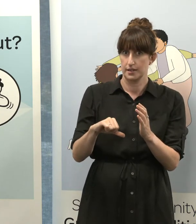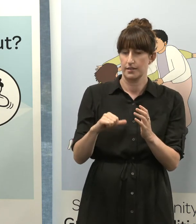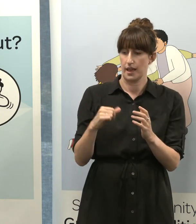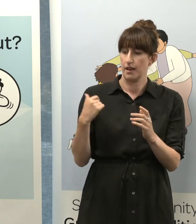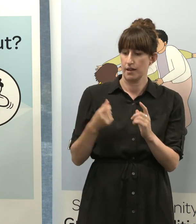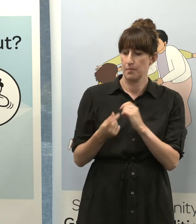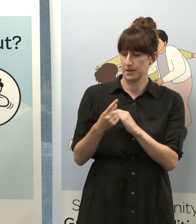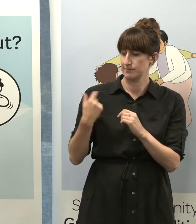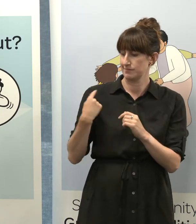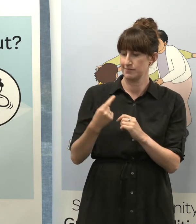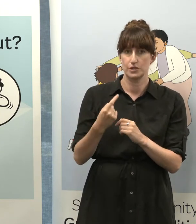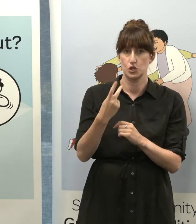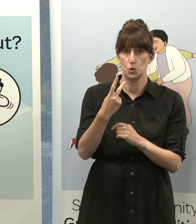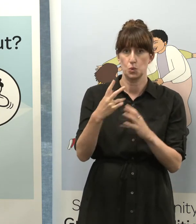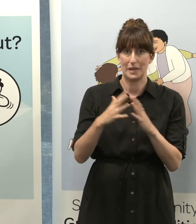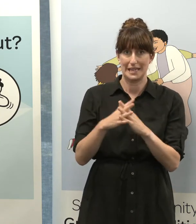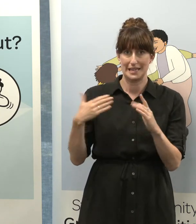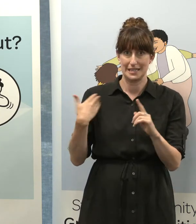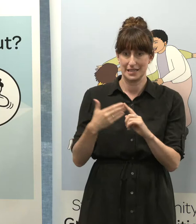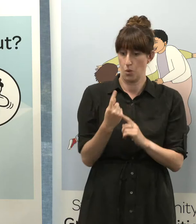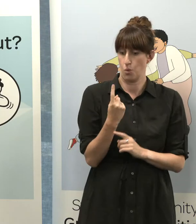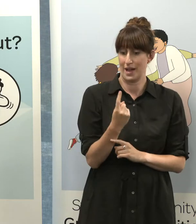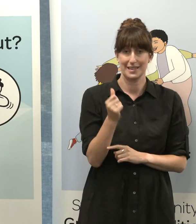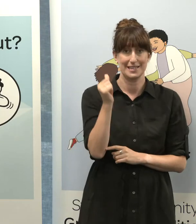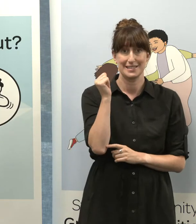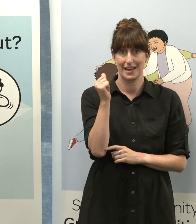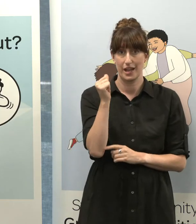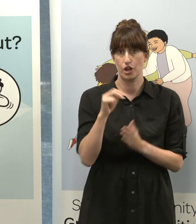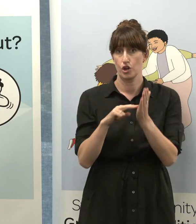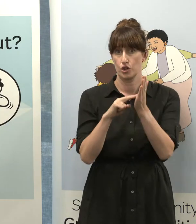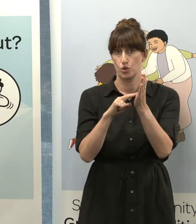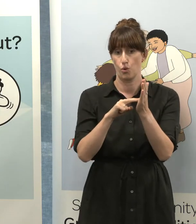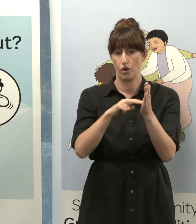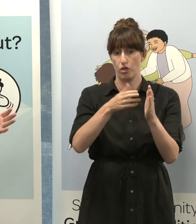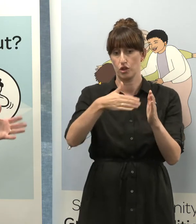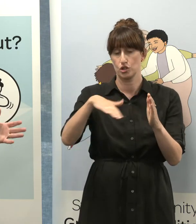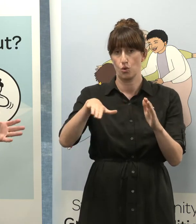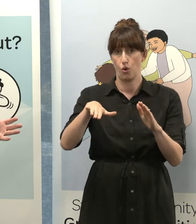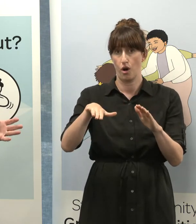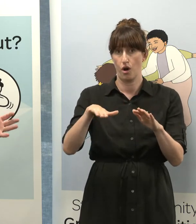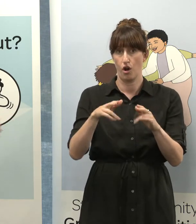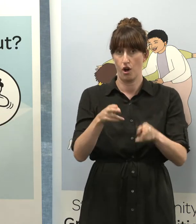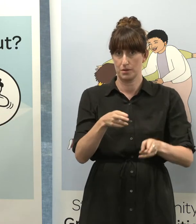This is when we add in these additional deaths that have